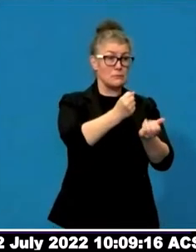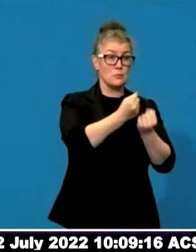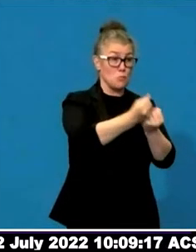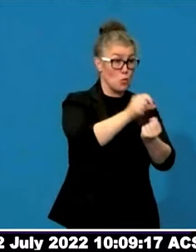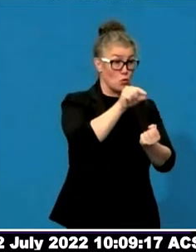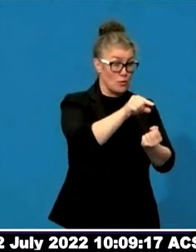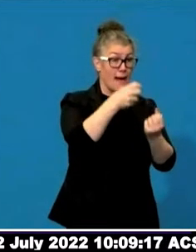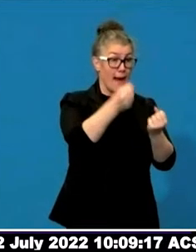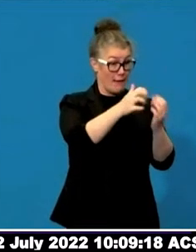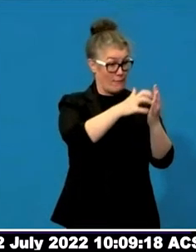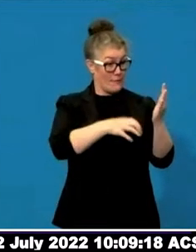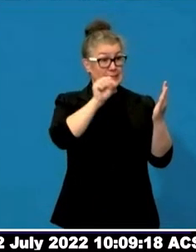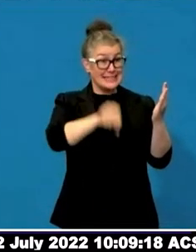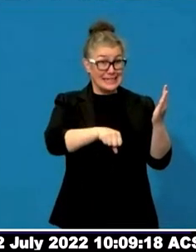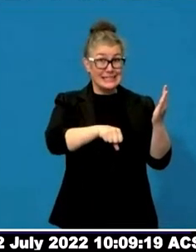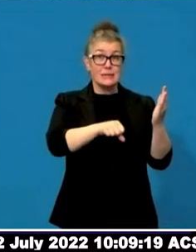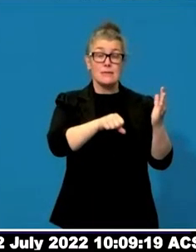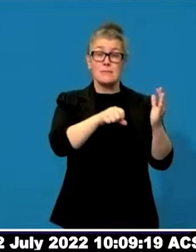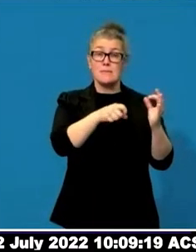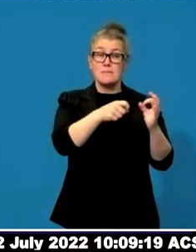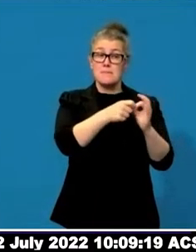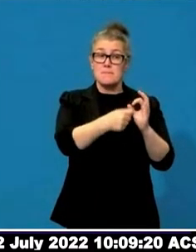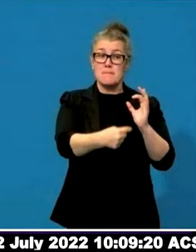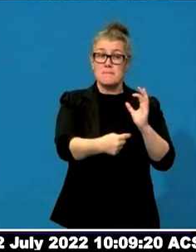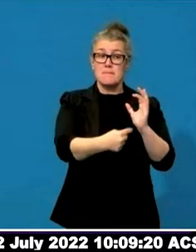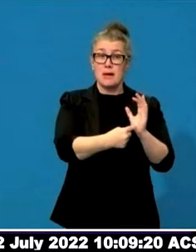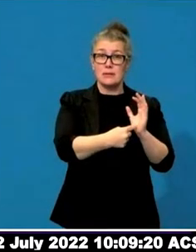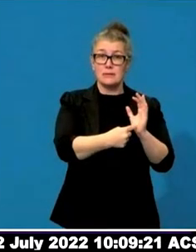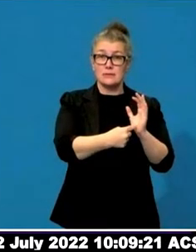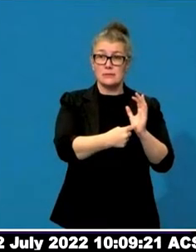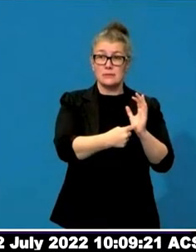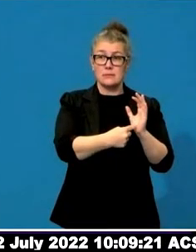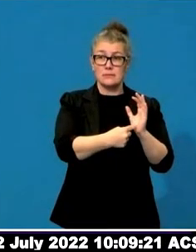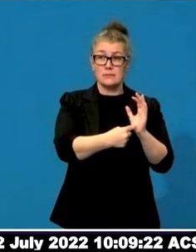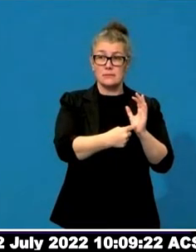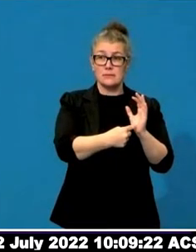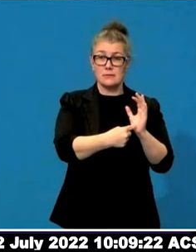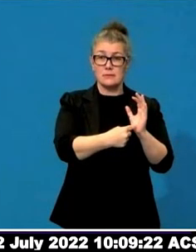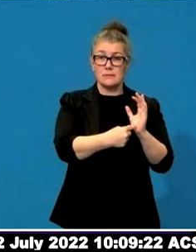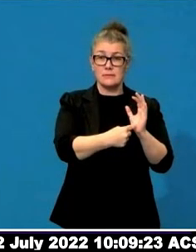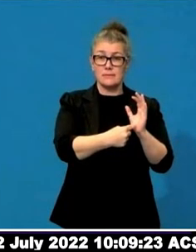But you haven't had anyone recently sit down with you